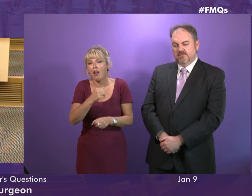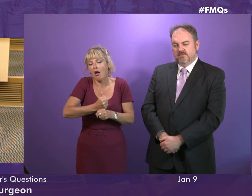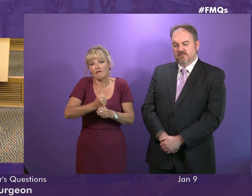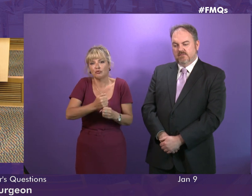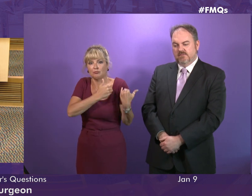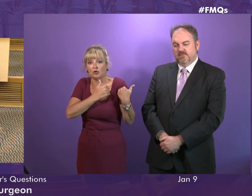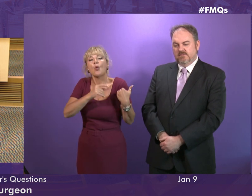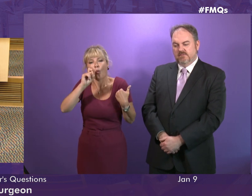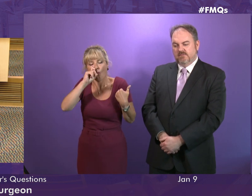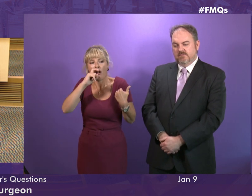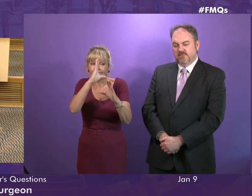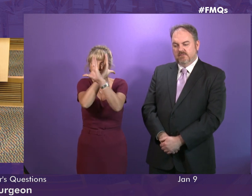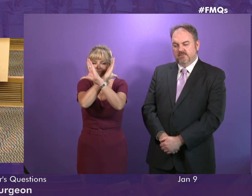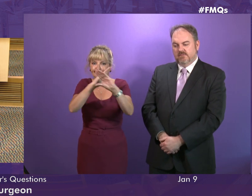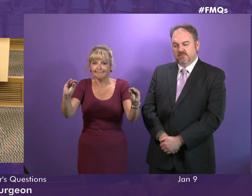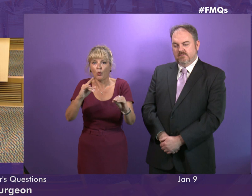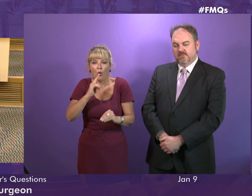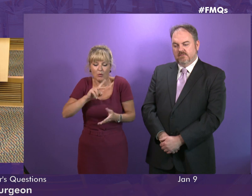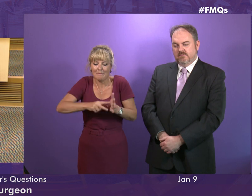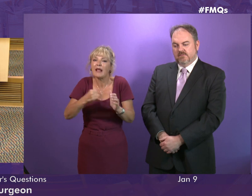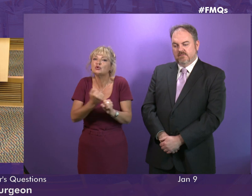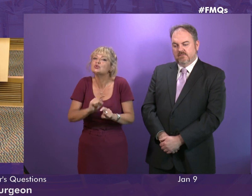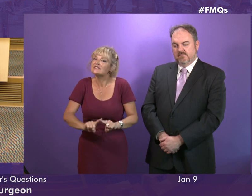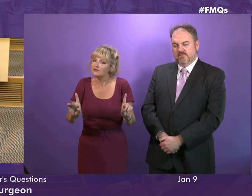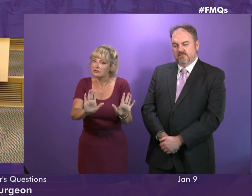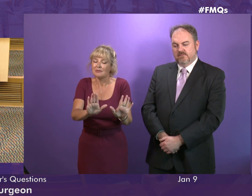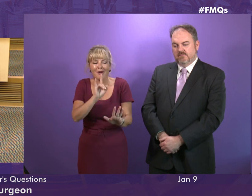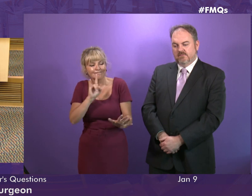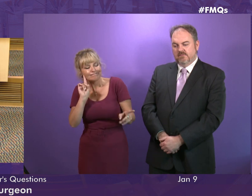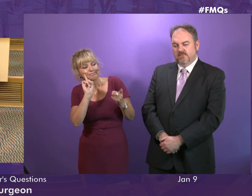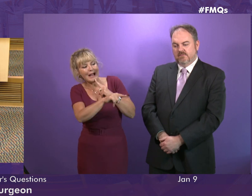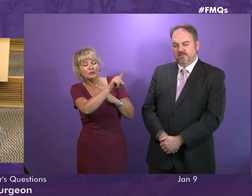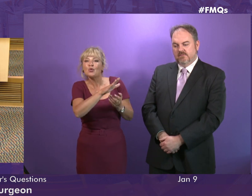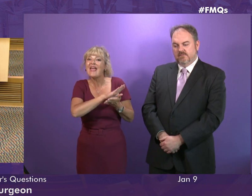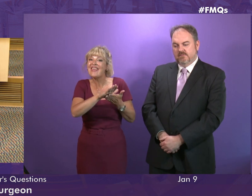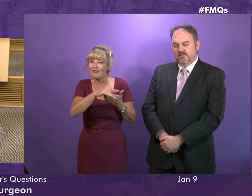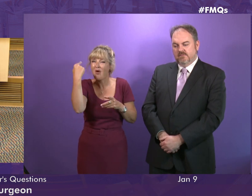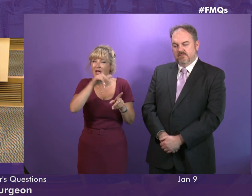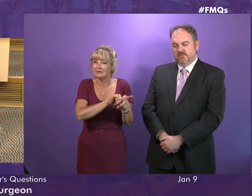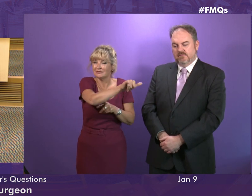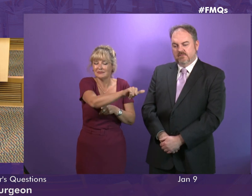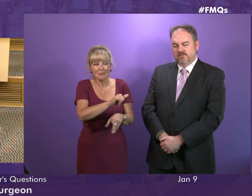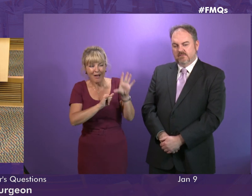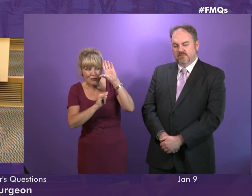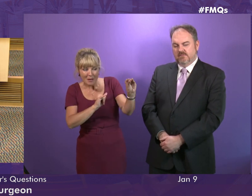will set out what we need to do differently. I remind Willie Rennie that when Heathrow